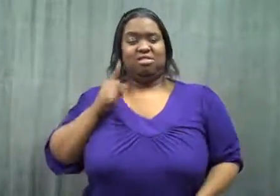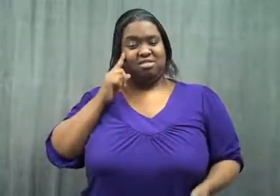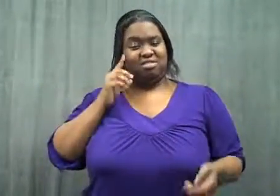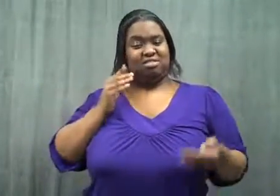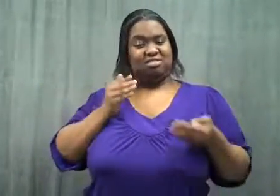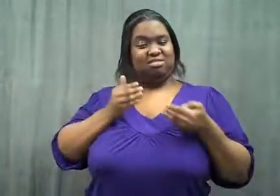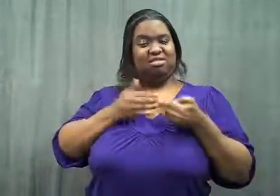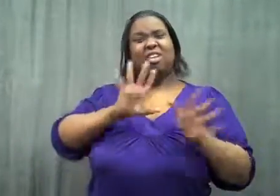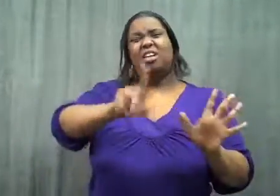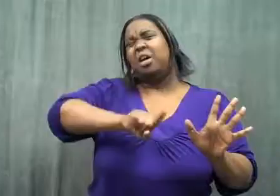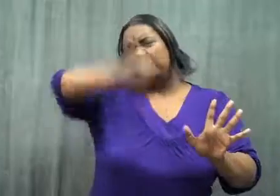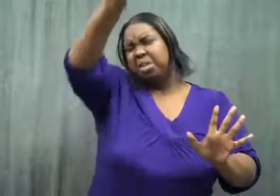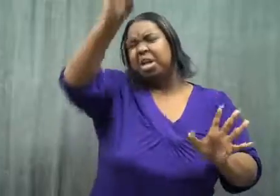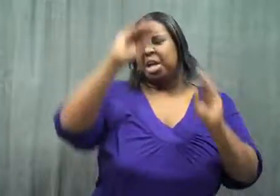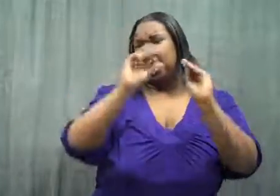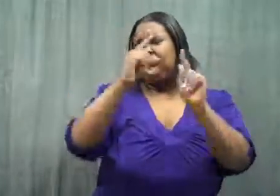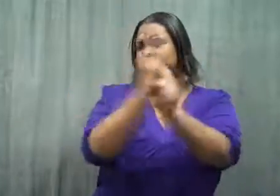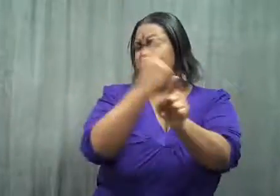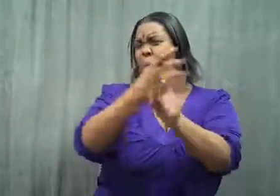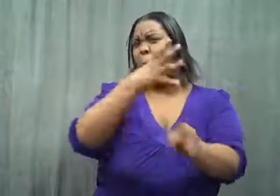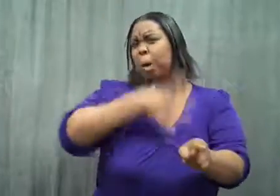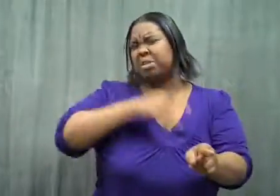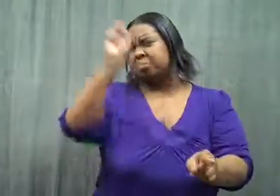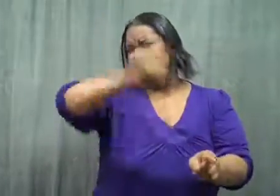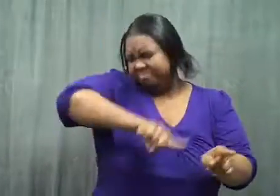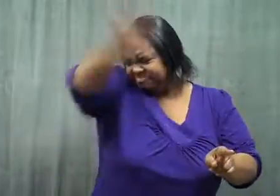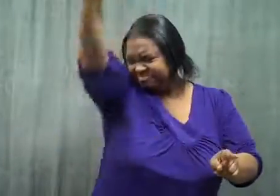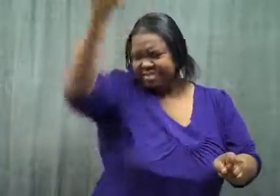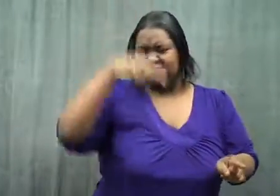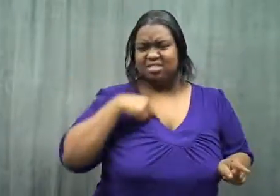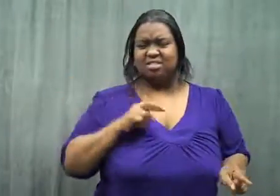Geez. They said, "Get back up there and try again."